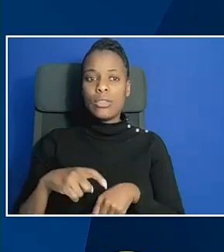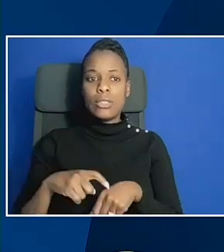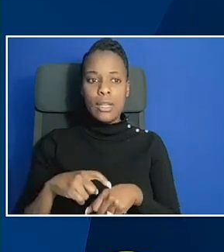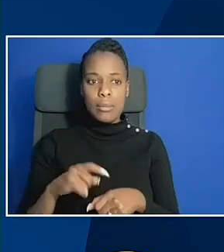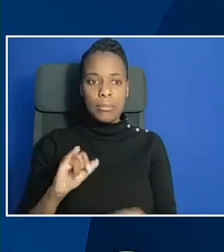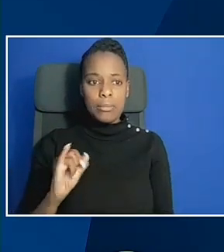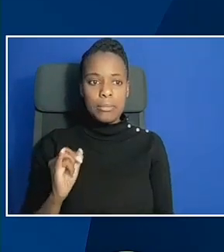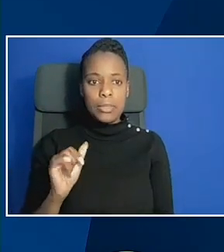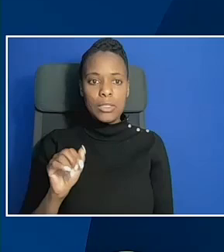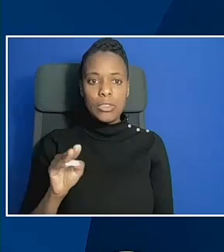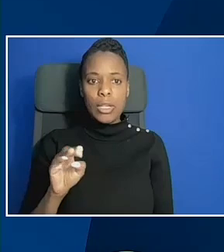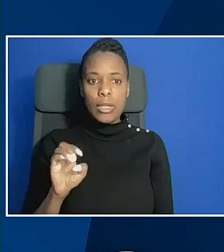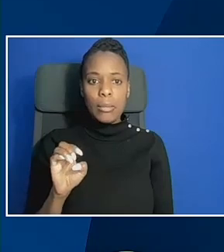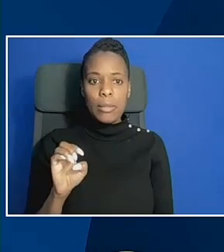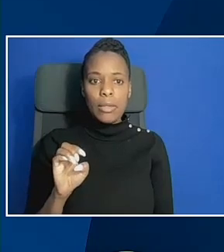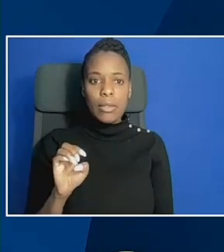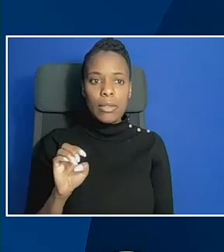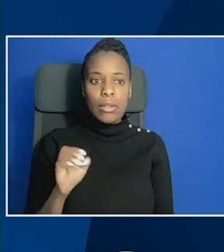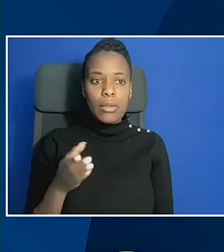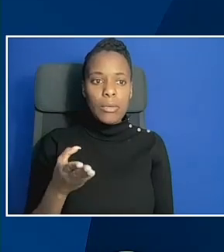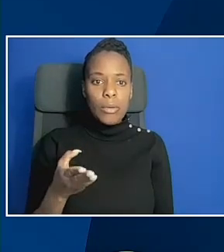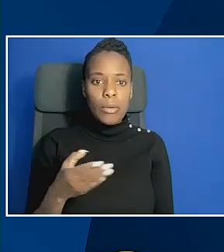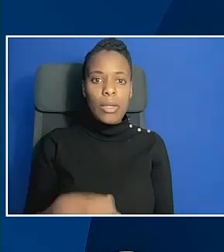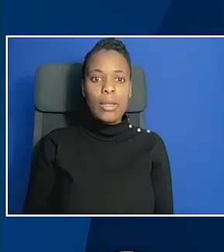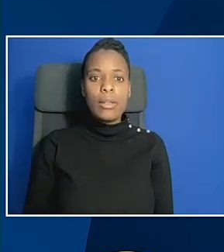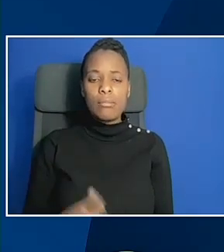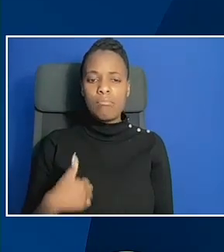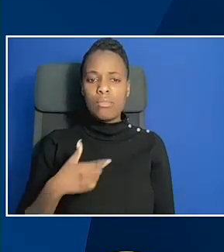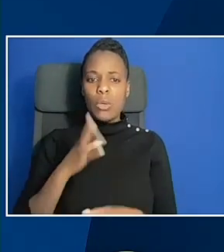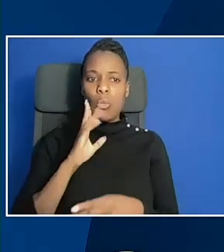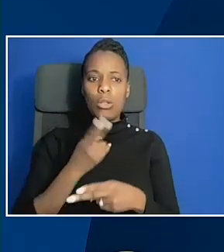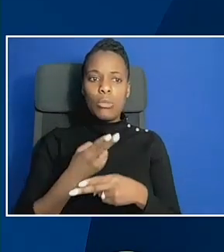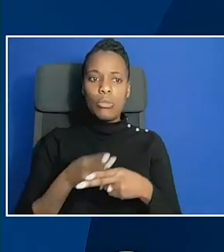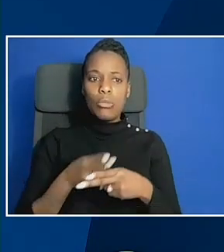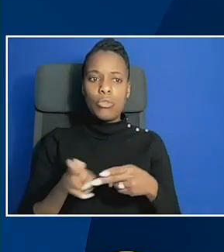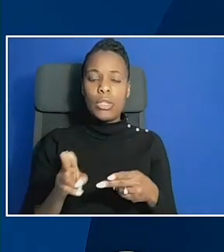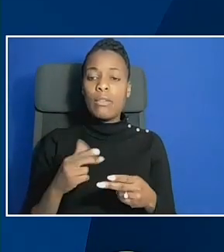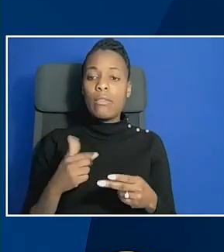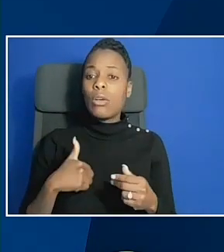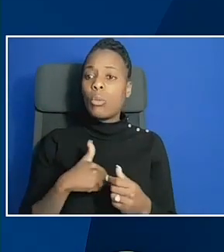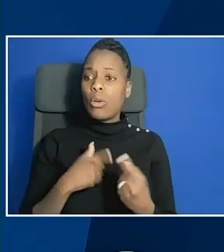We're all looking ahead and trying to think, how we could get value from